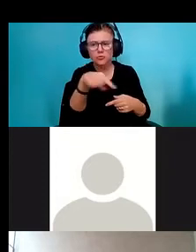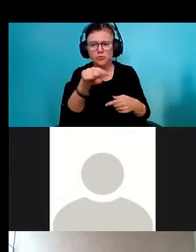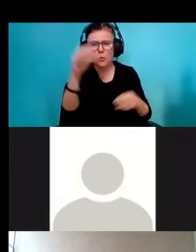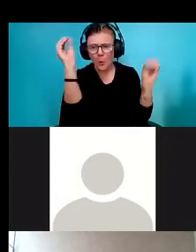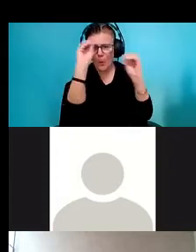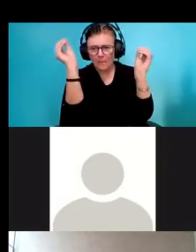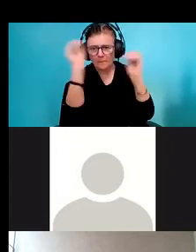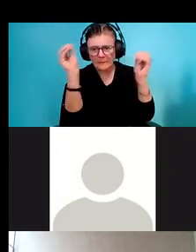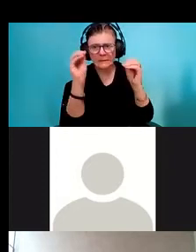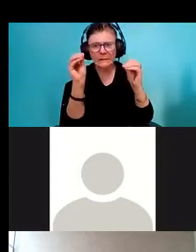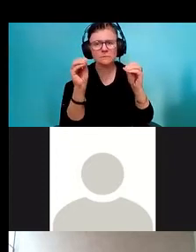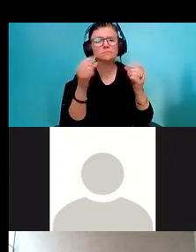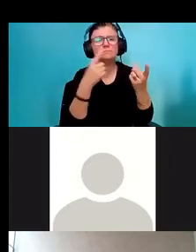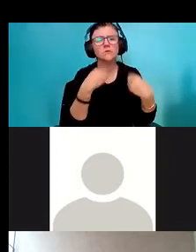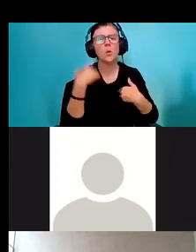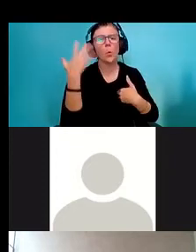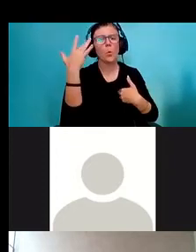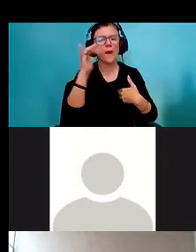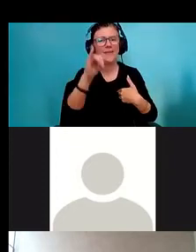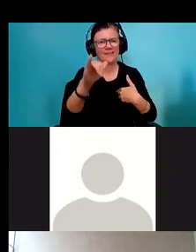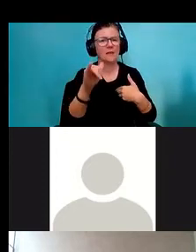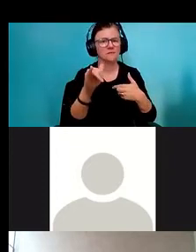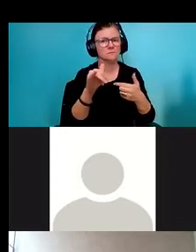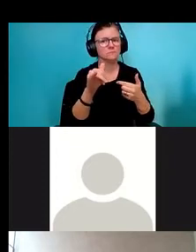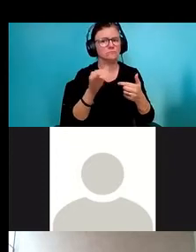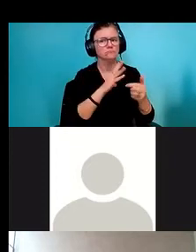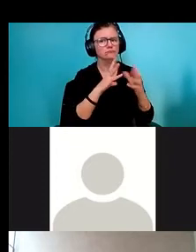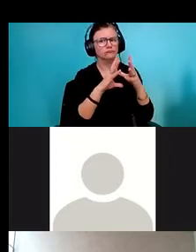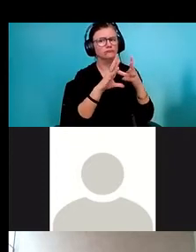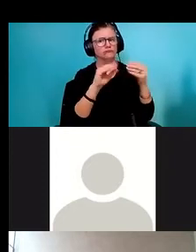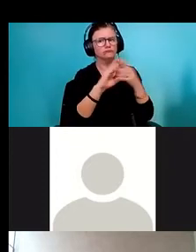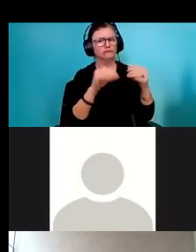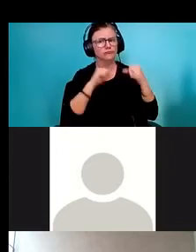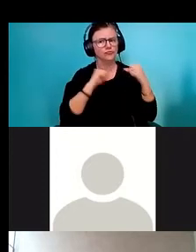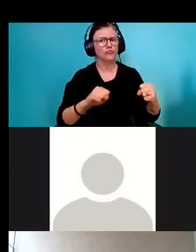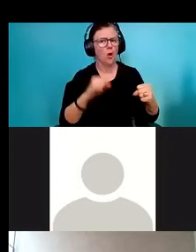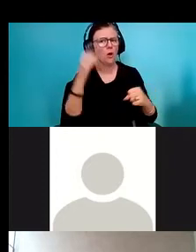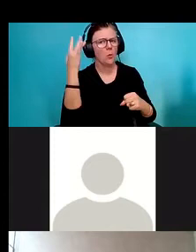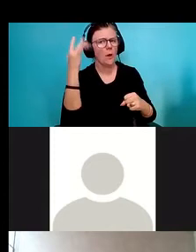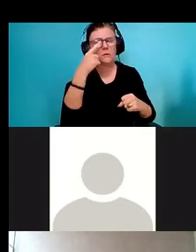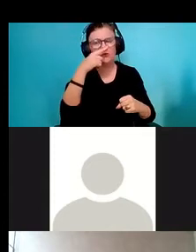And for this, we invite you to use the chat pod. So type into the chat pod--